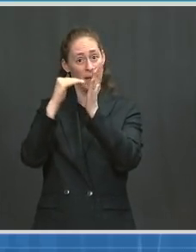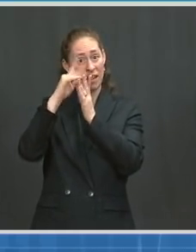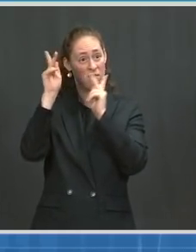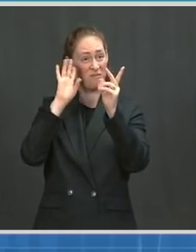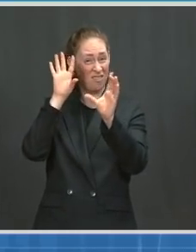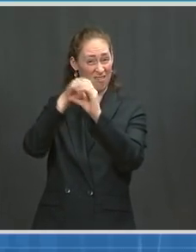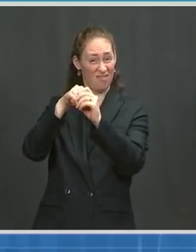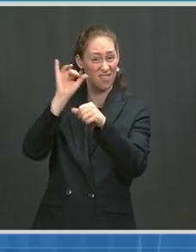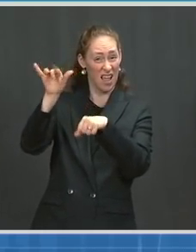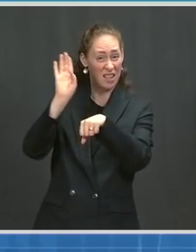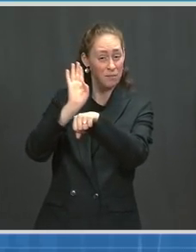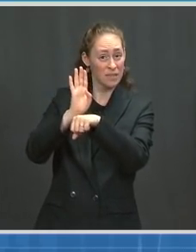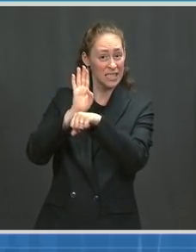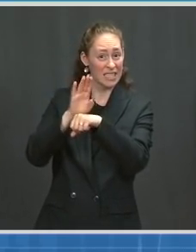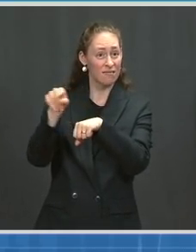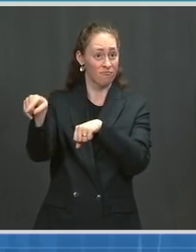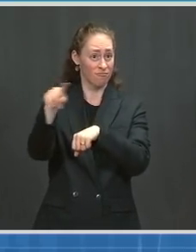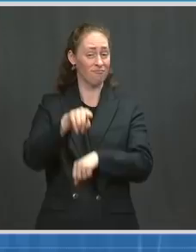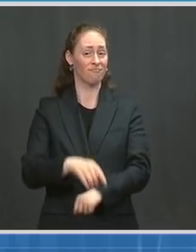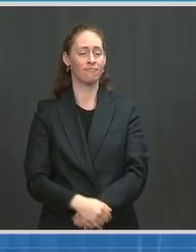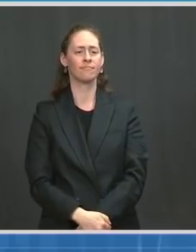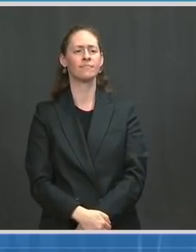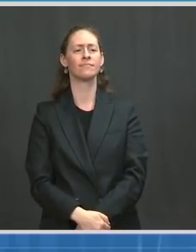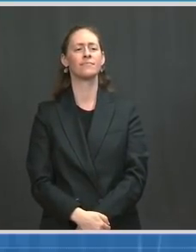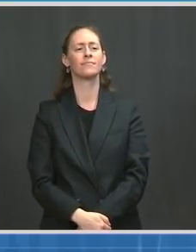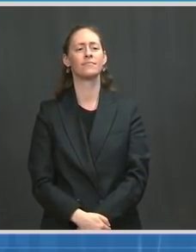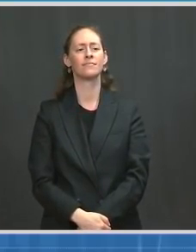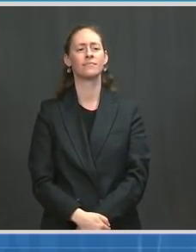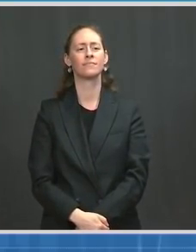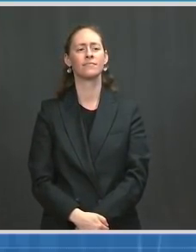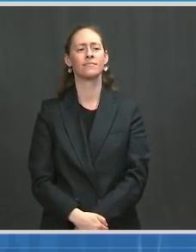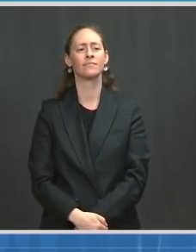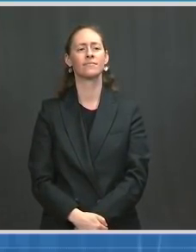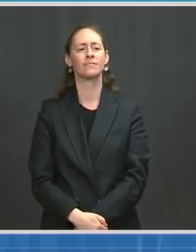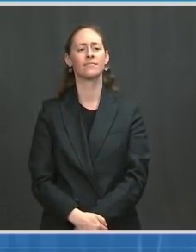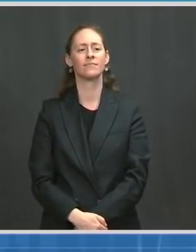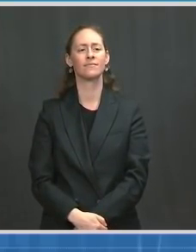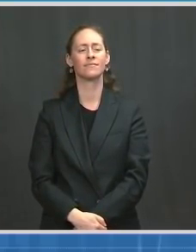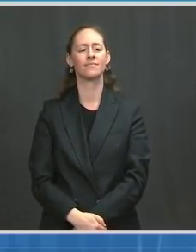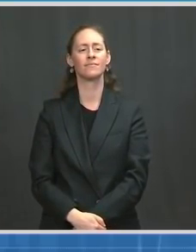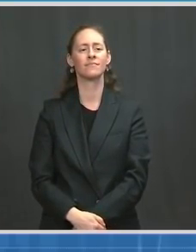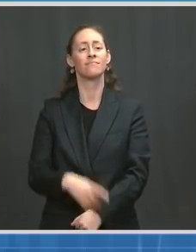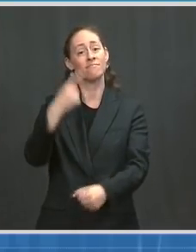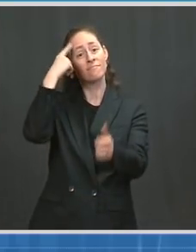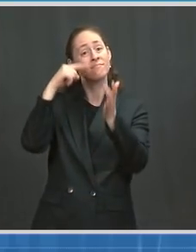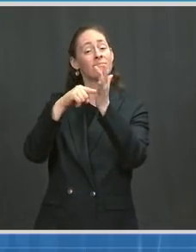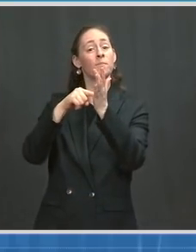Here's one for you: According to one of the sites, OKCupid, the people who display their vaccination status